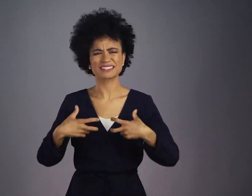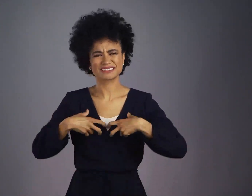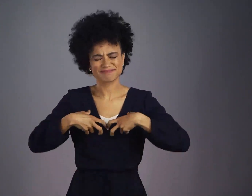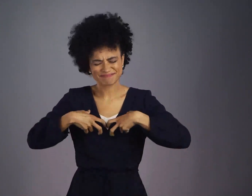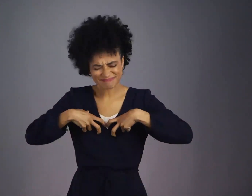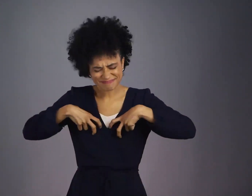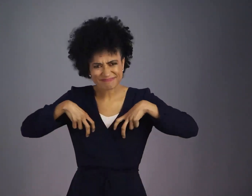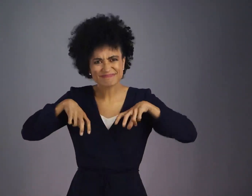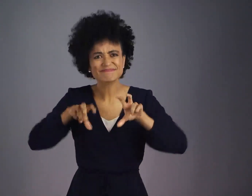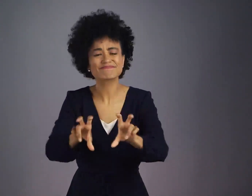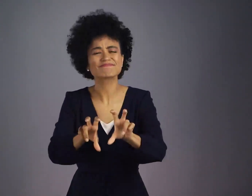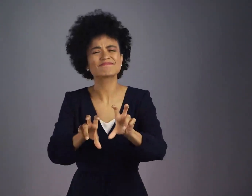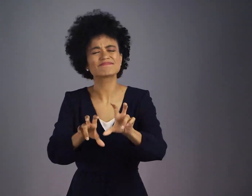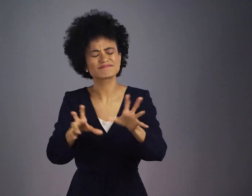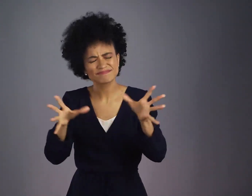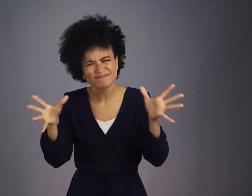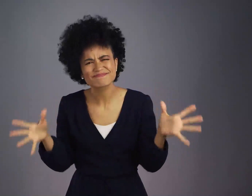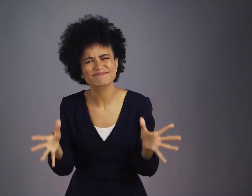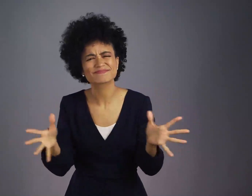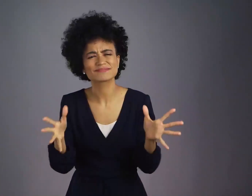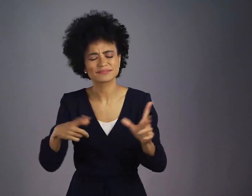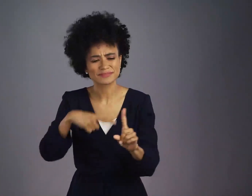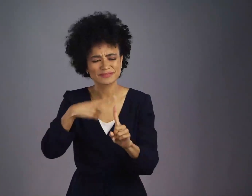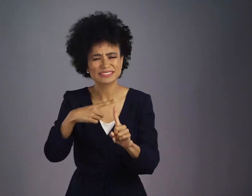Use your energies to promote a better understanding all around.